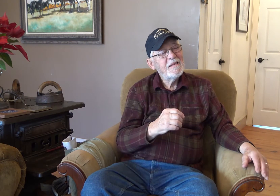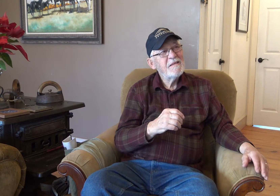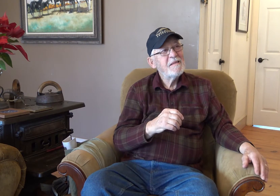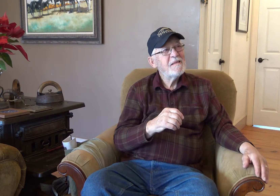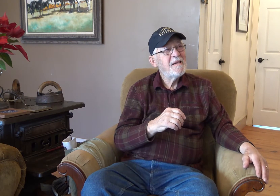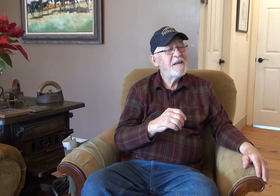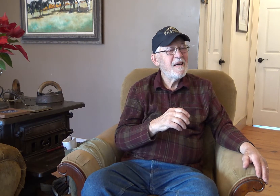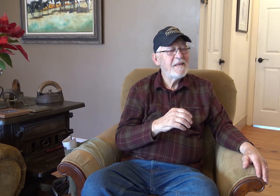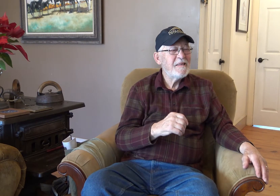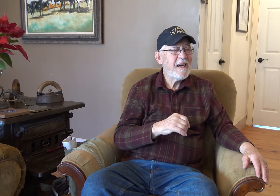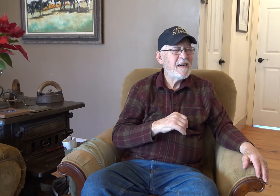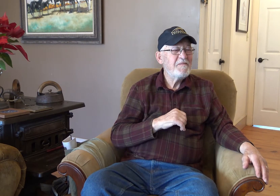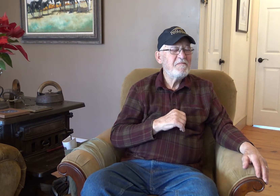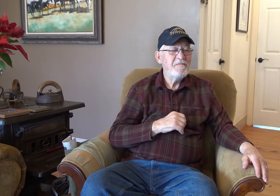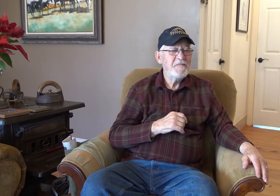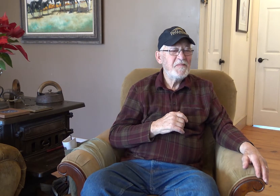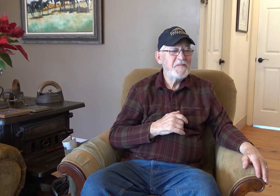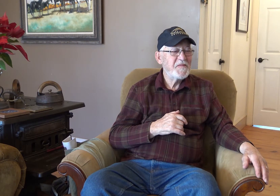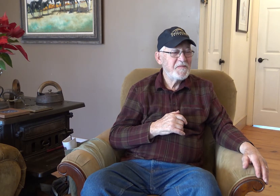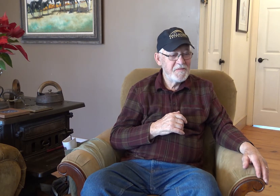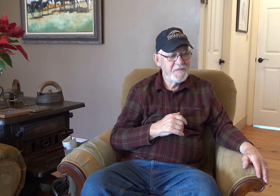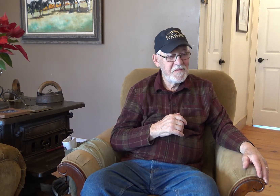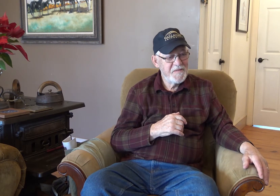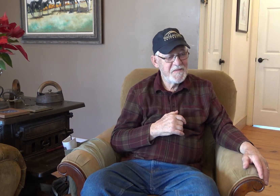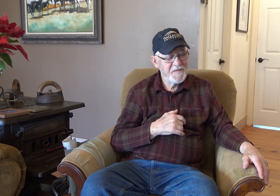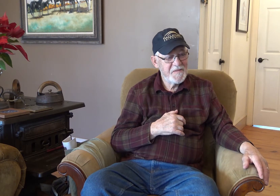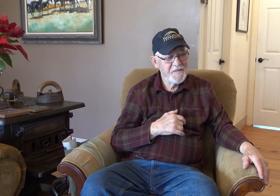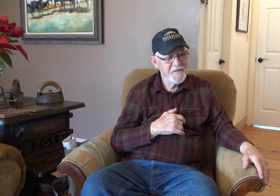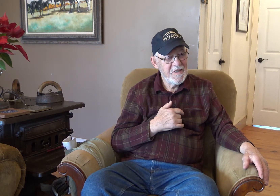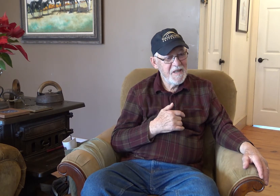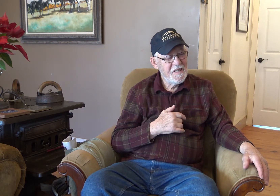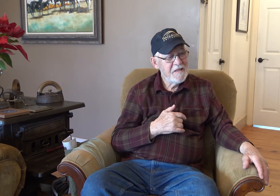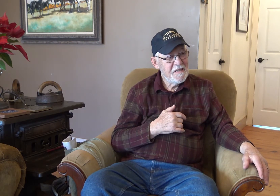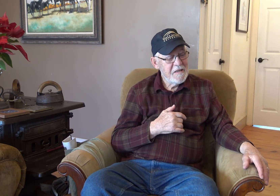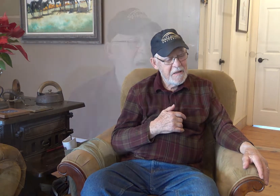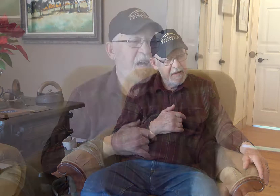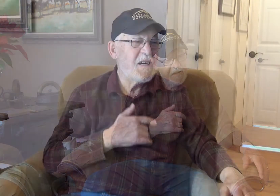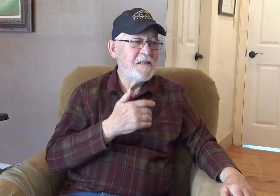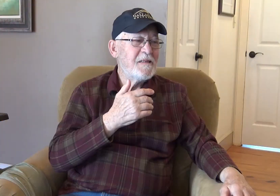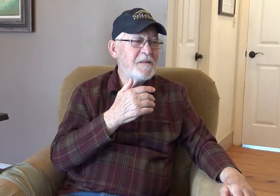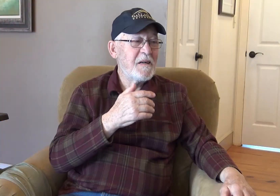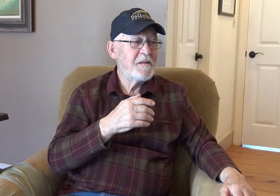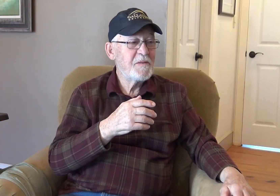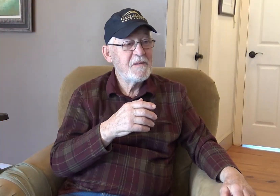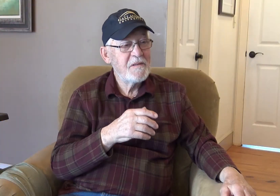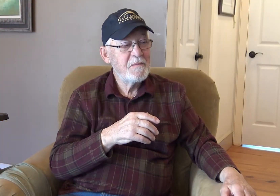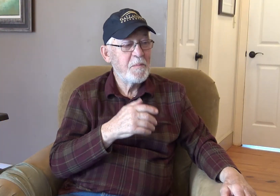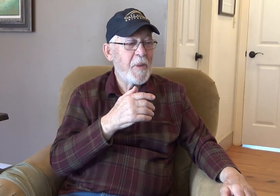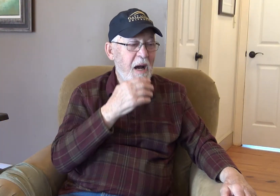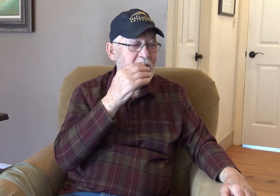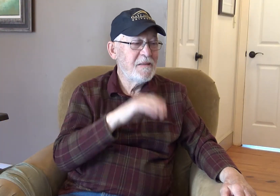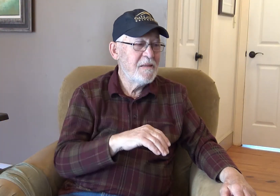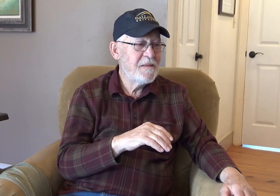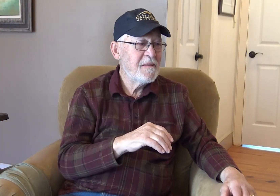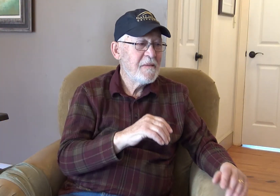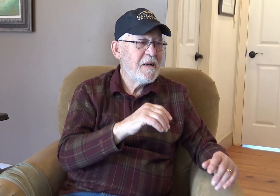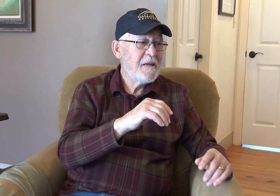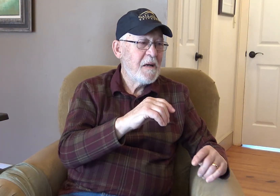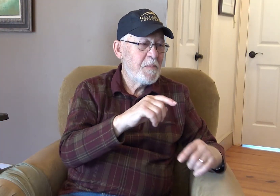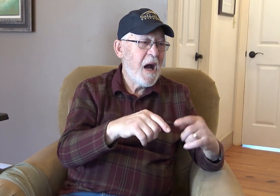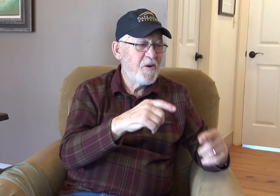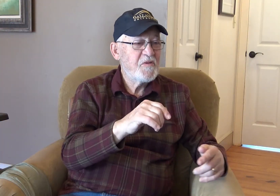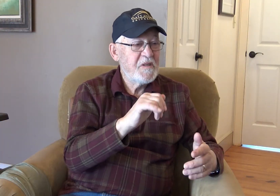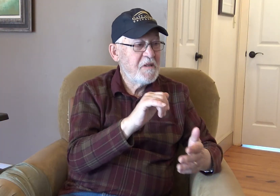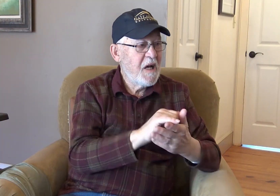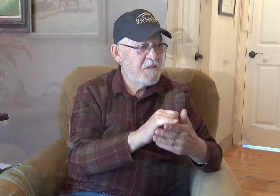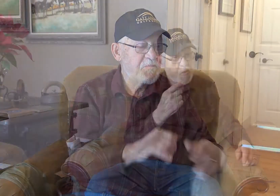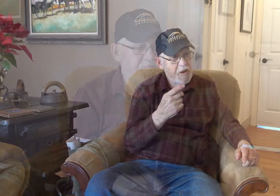I feel quite bad about that.